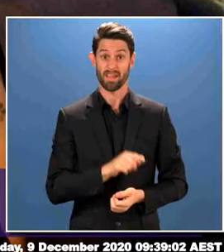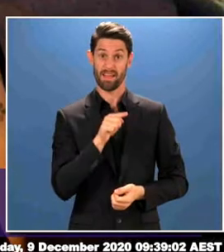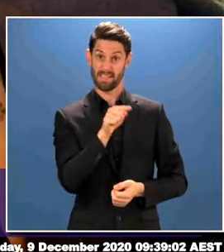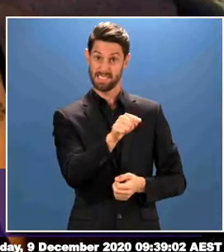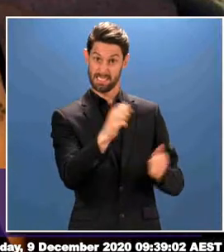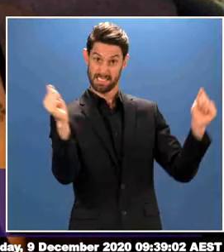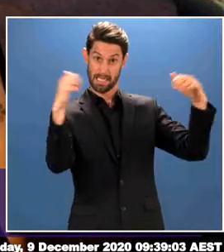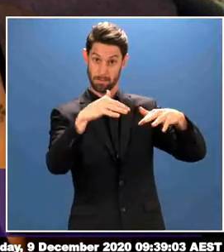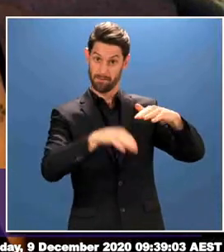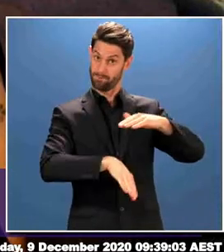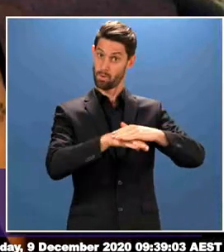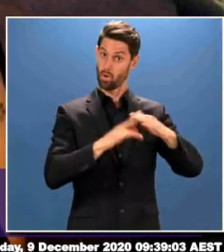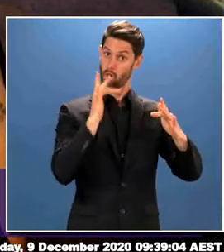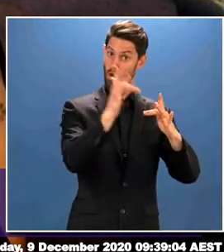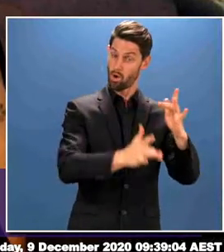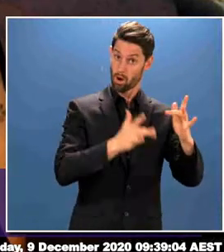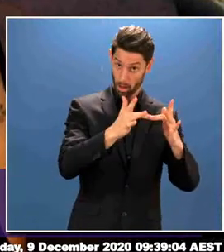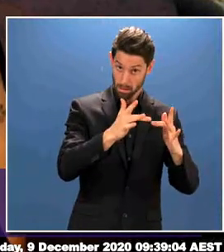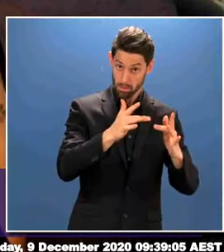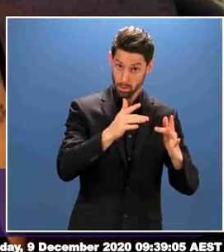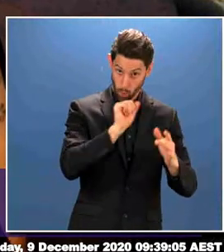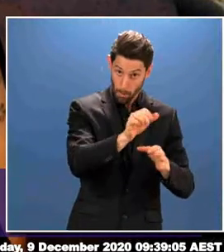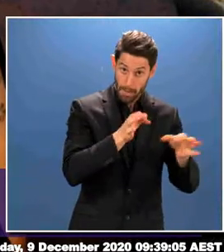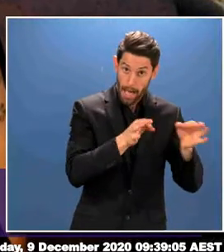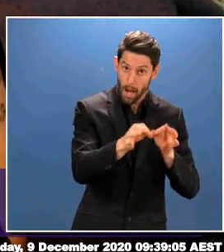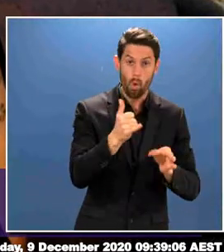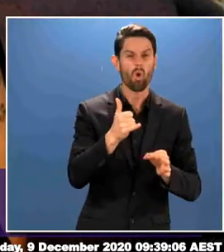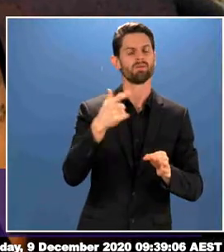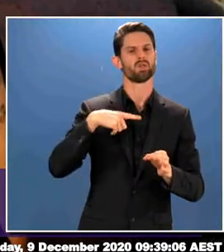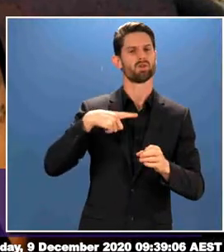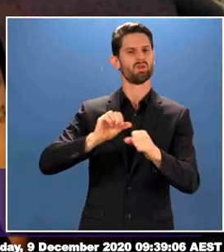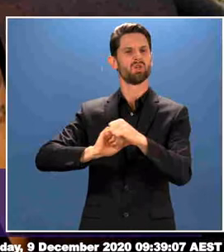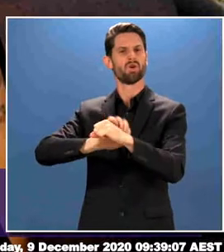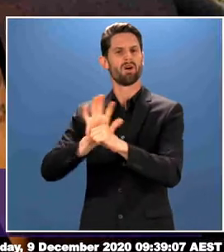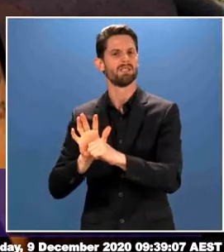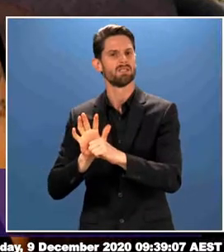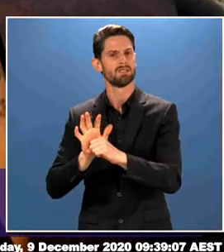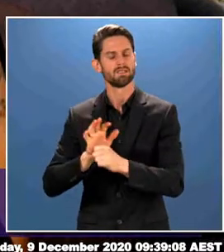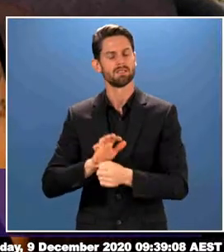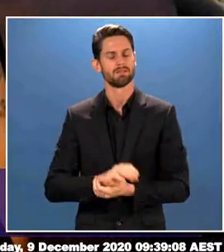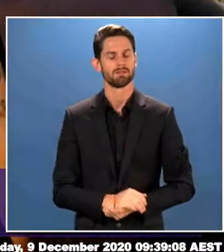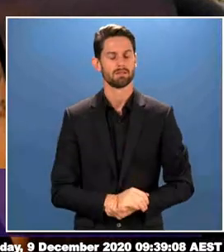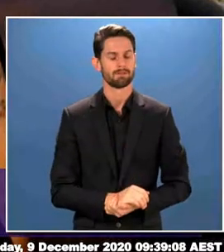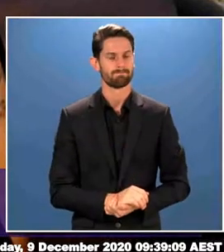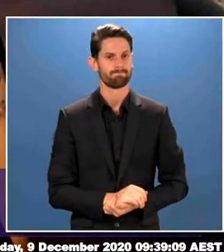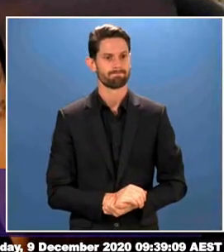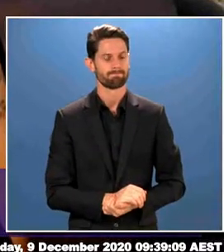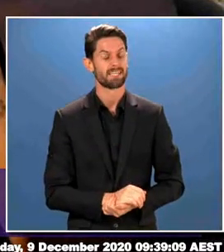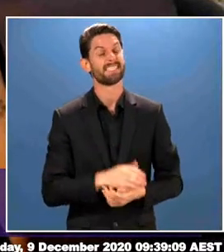Was it always the intention that the Summit would be delivered online or was it as a result of COVID-19? That was very much a result of COVID-19.